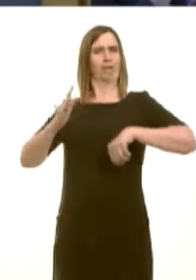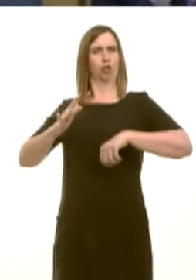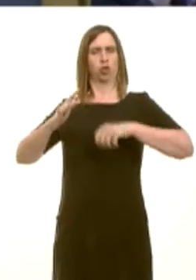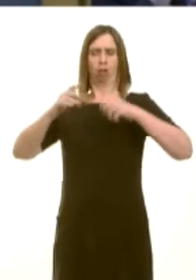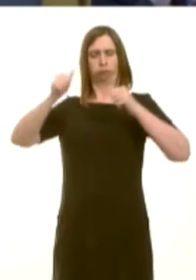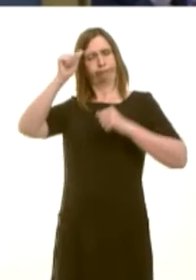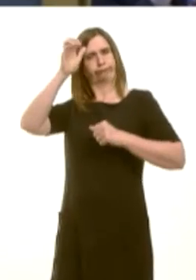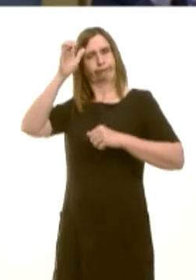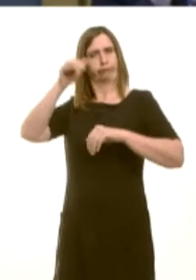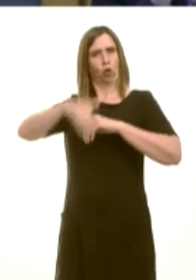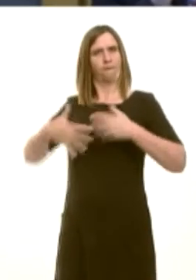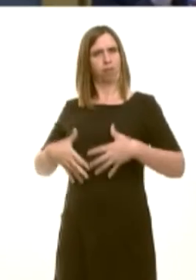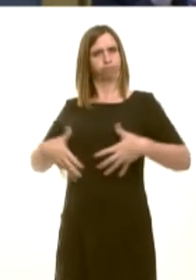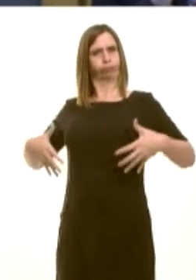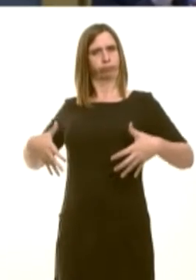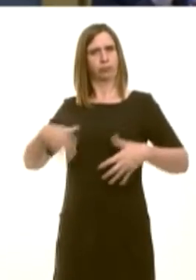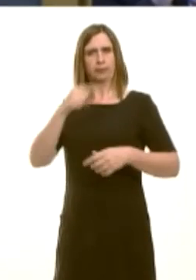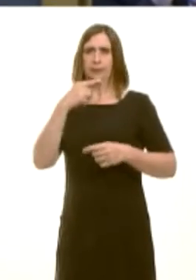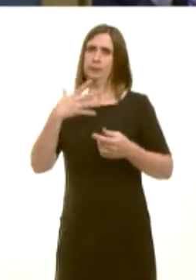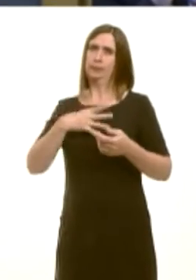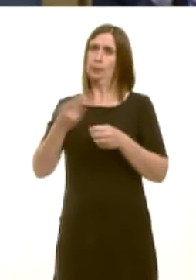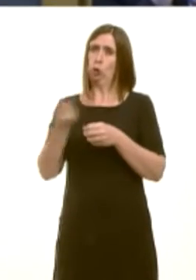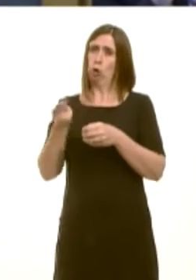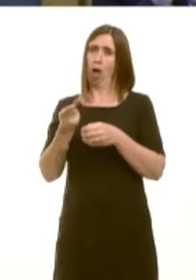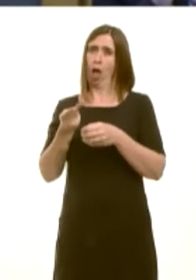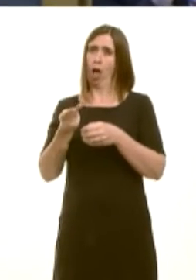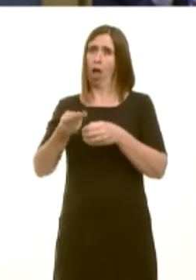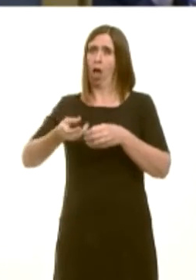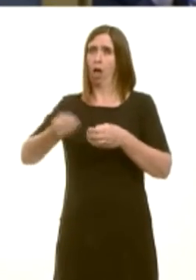the amount of sugar in the population's diet. Plaid Cymru believes that the next Welsh Government